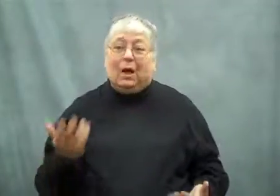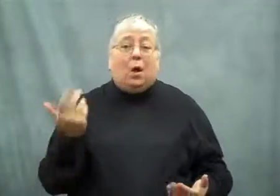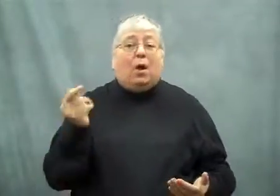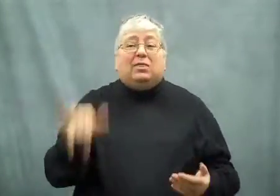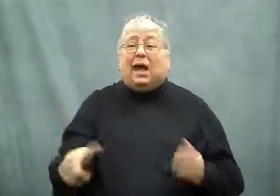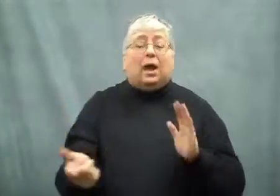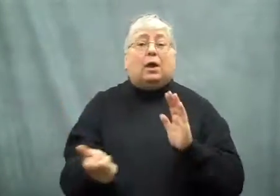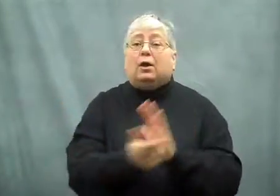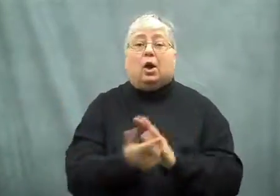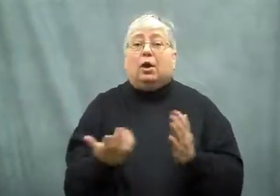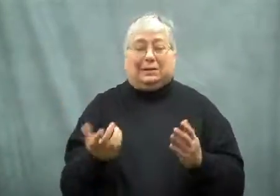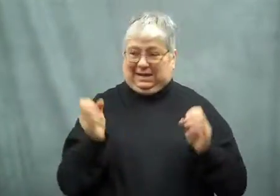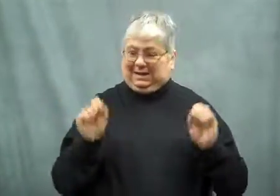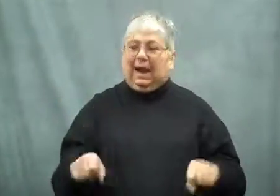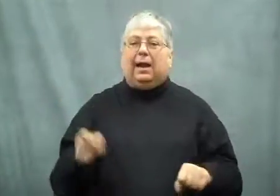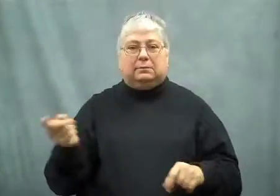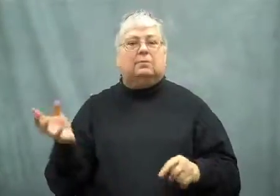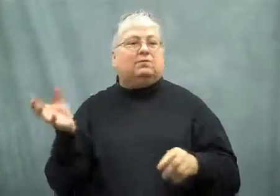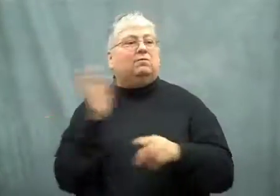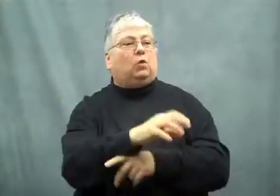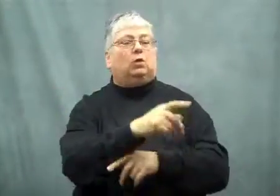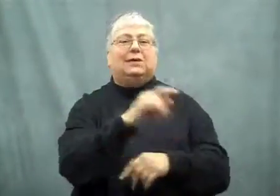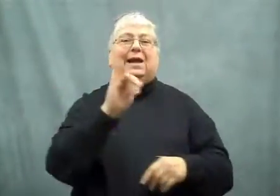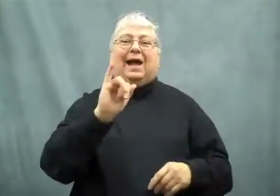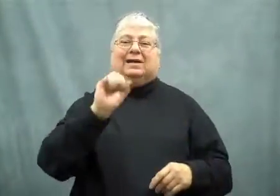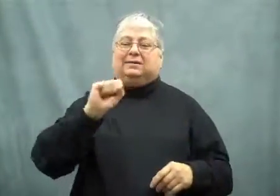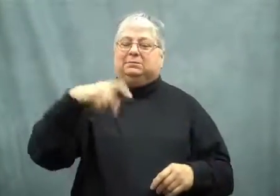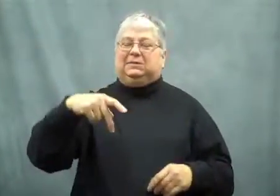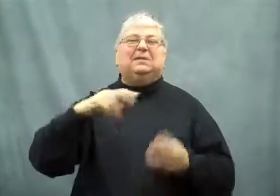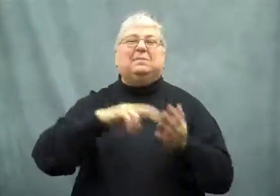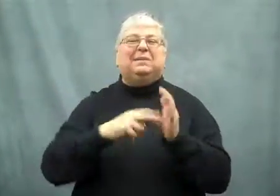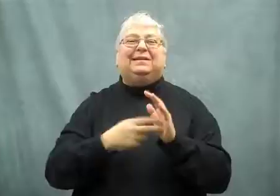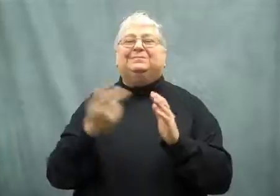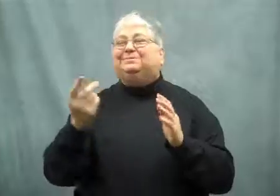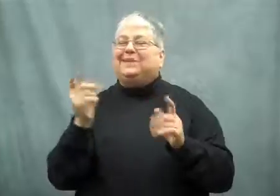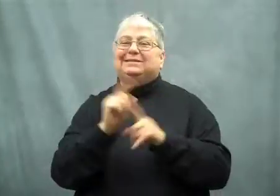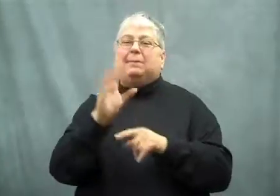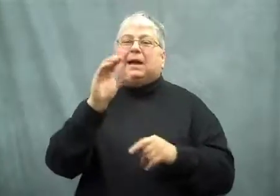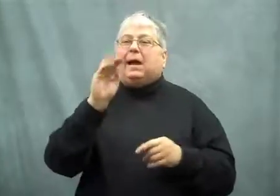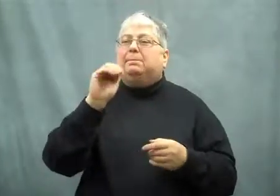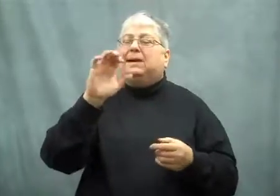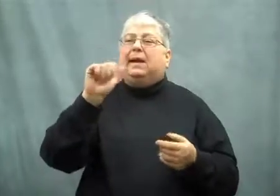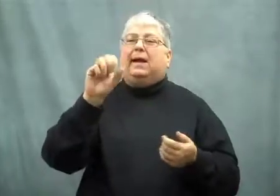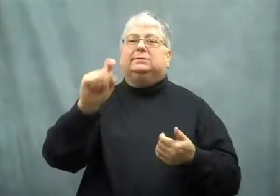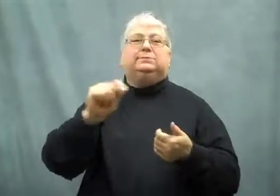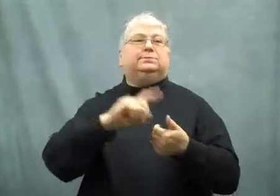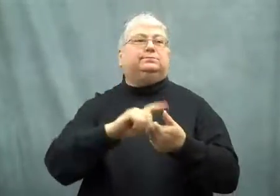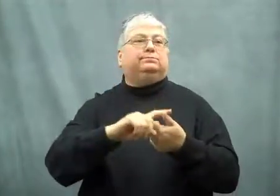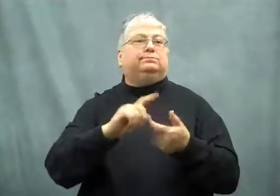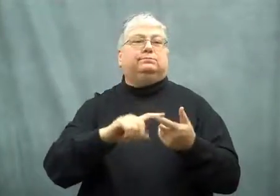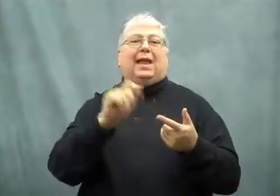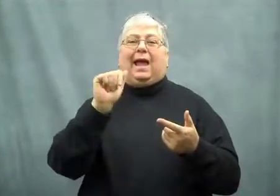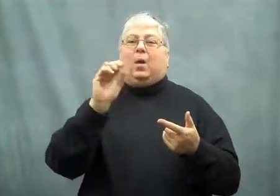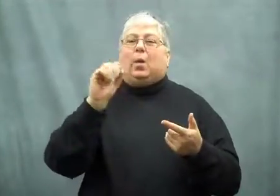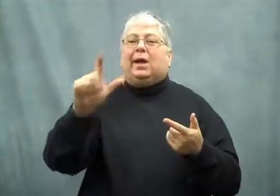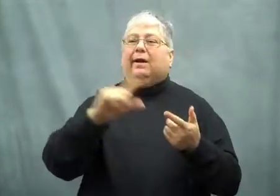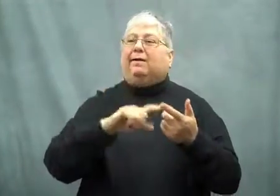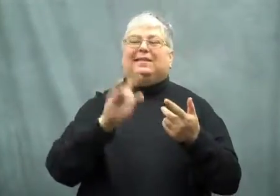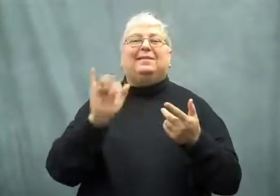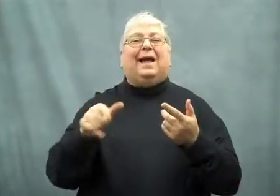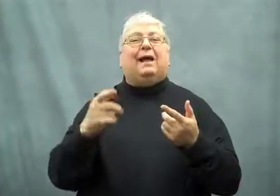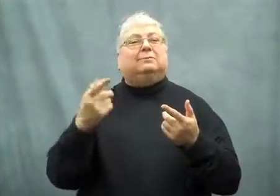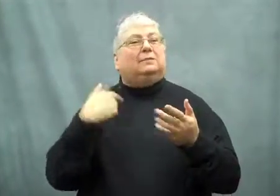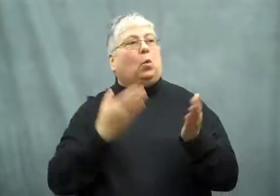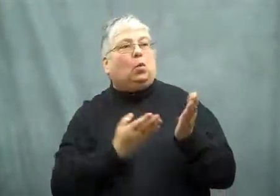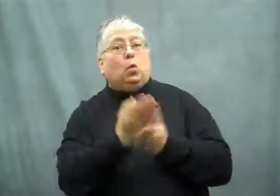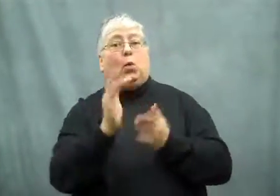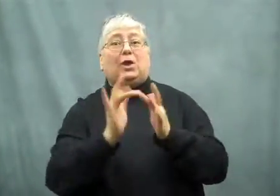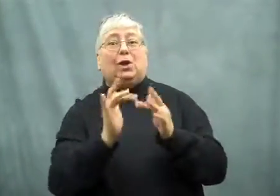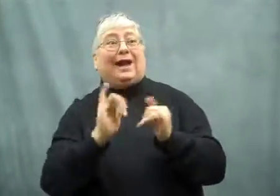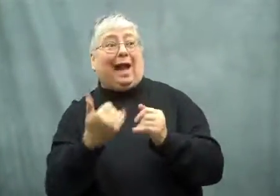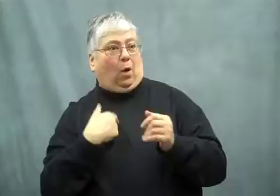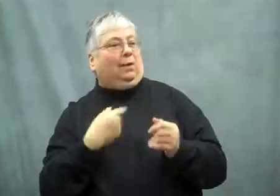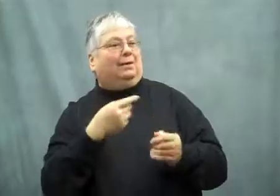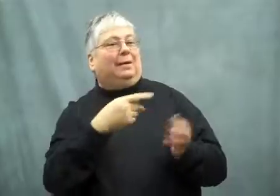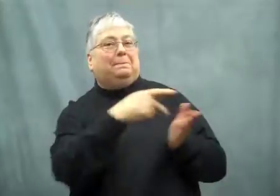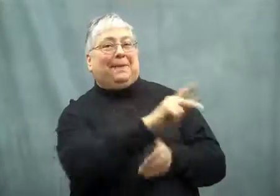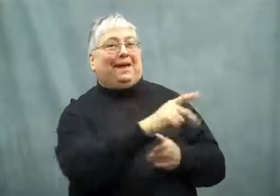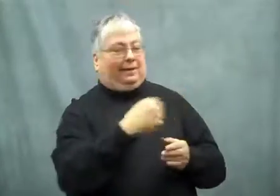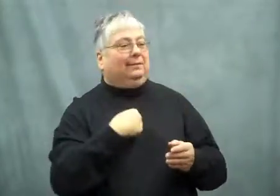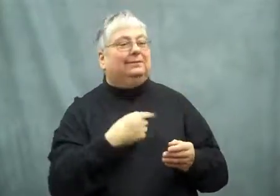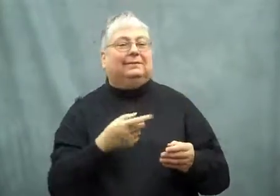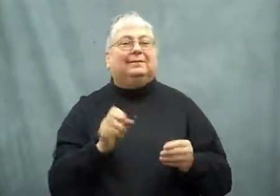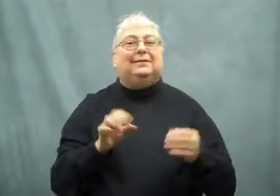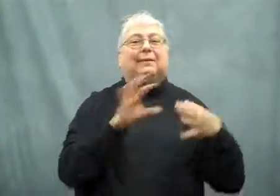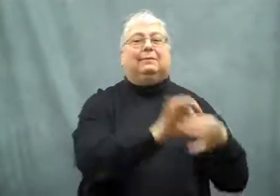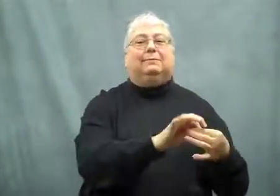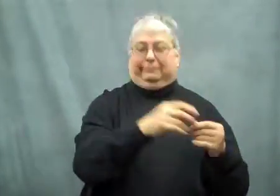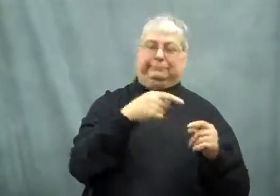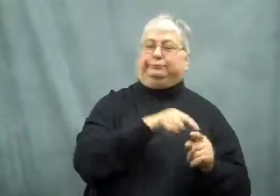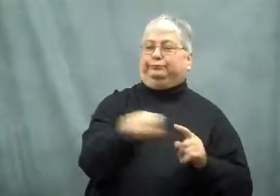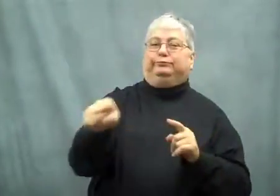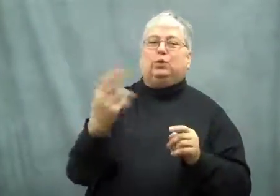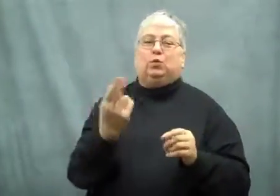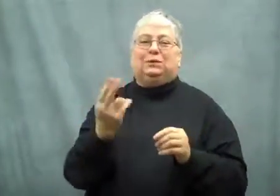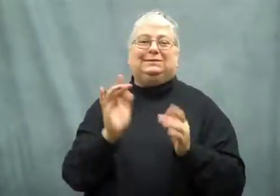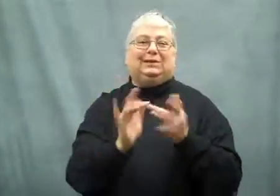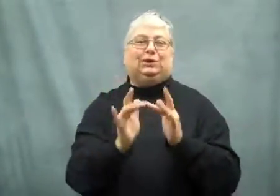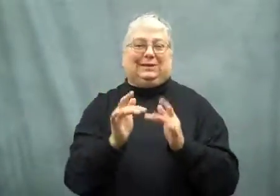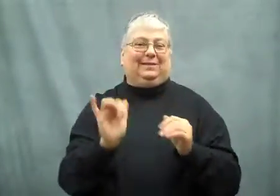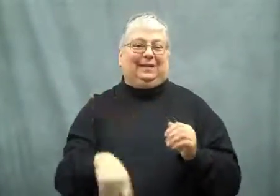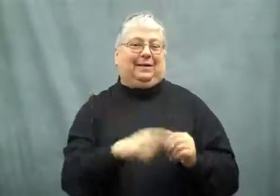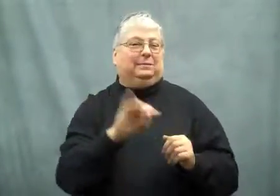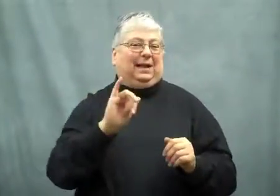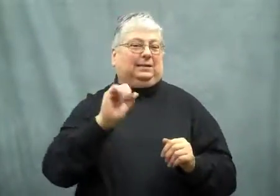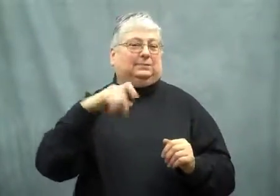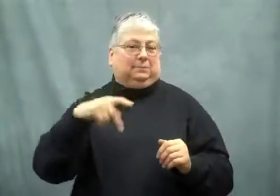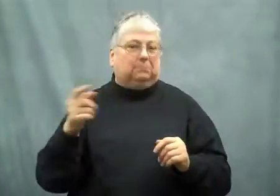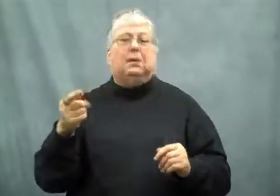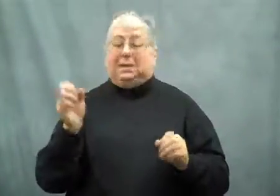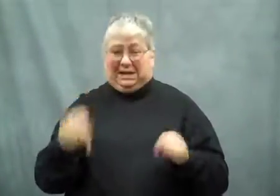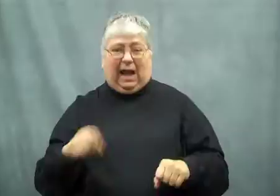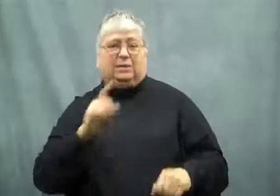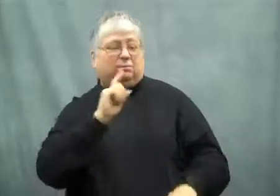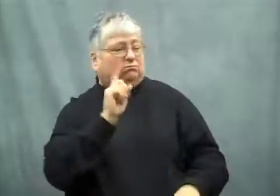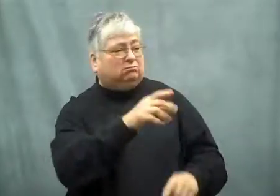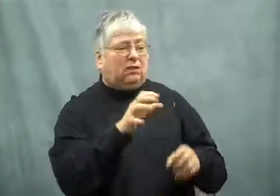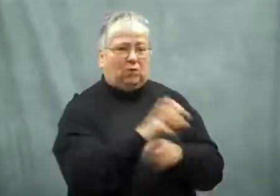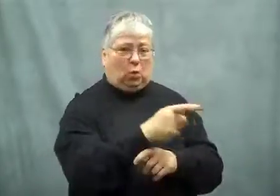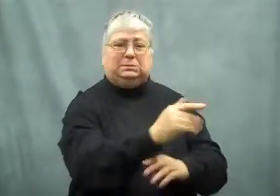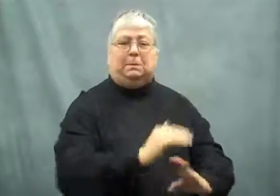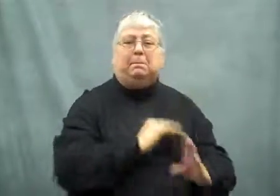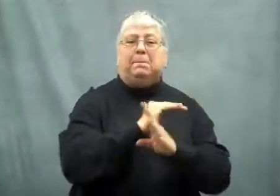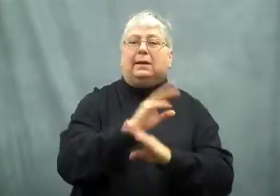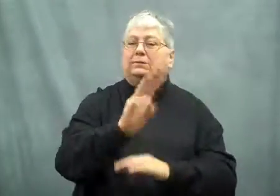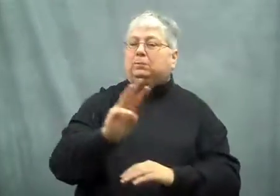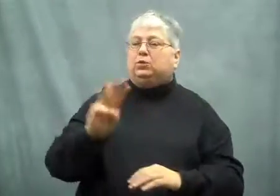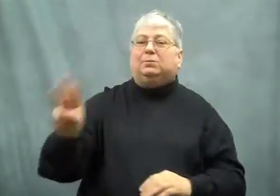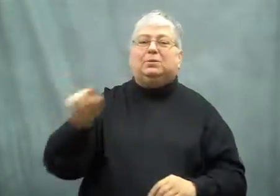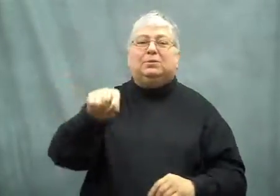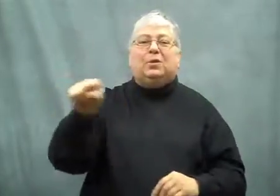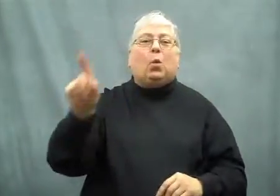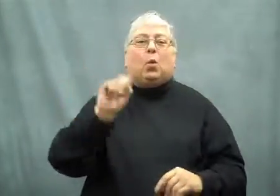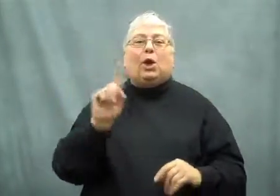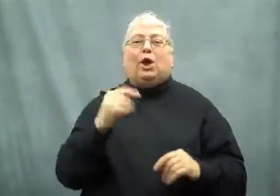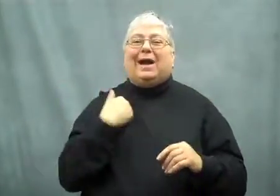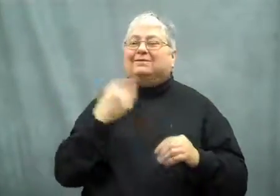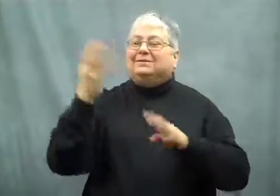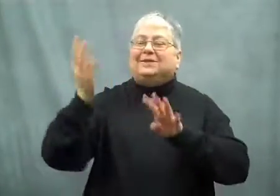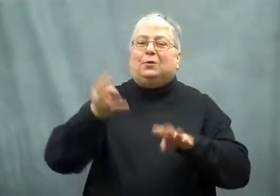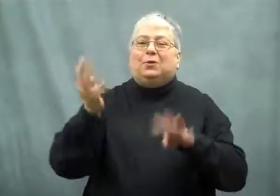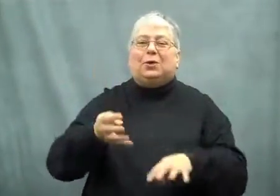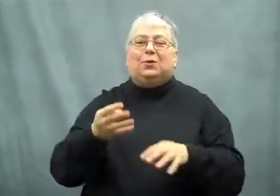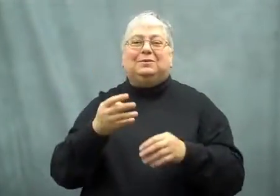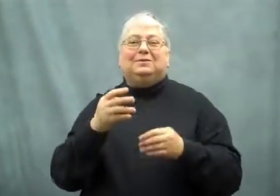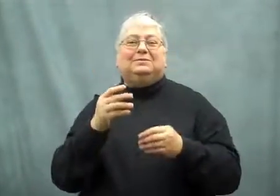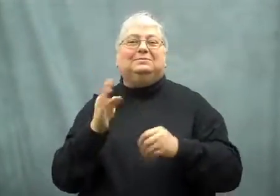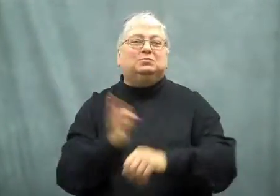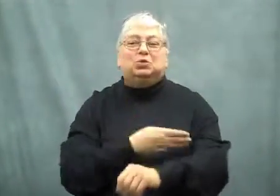The law can force ISPs (internet providers) to block websites that download